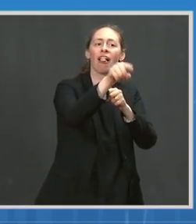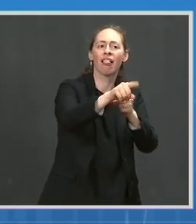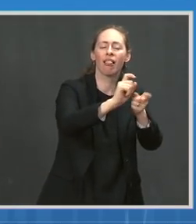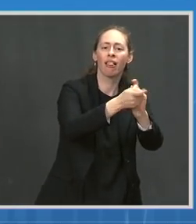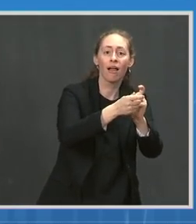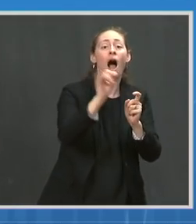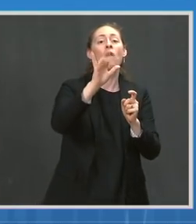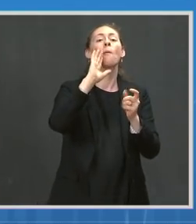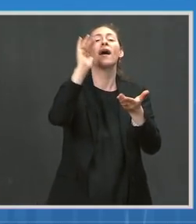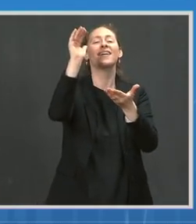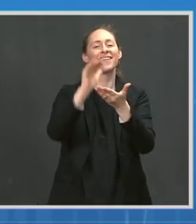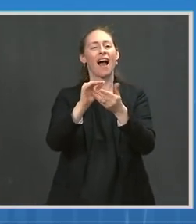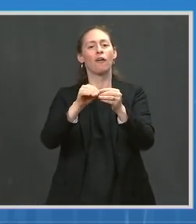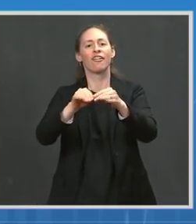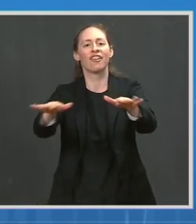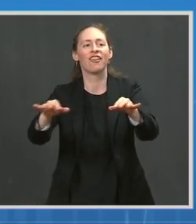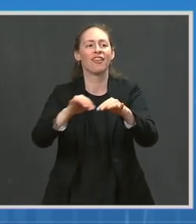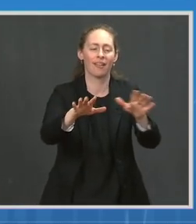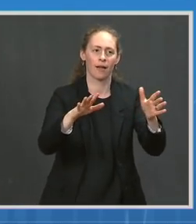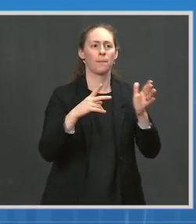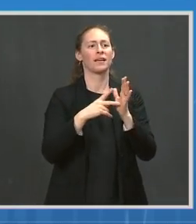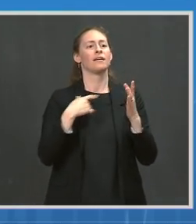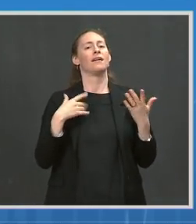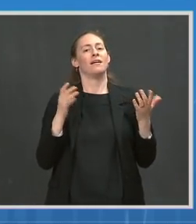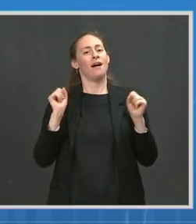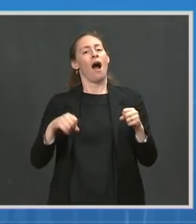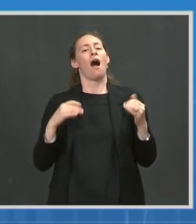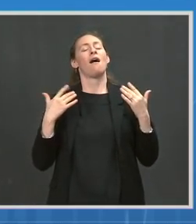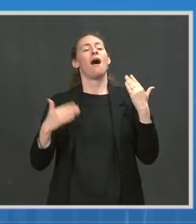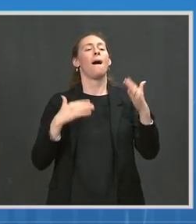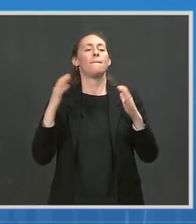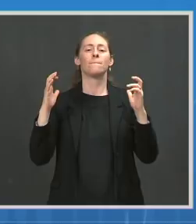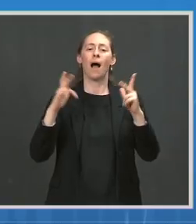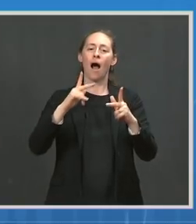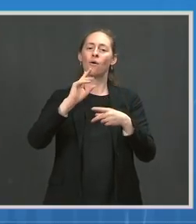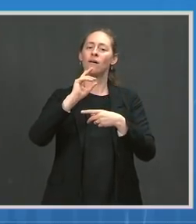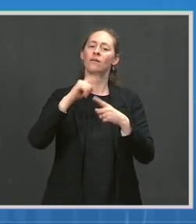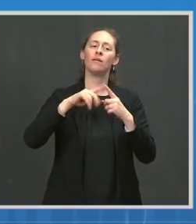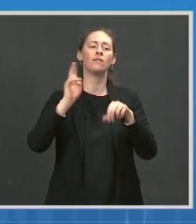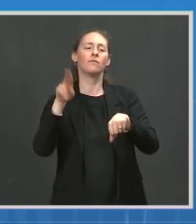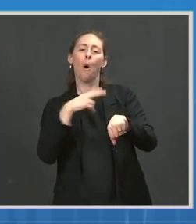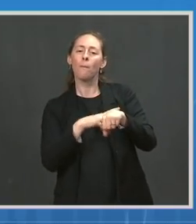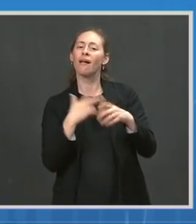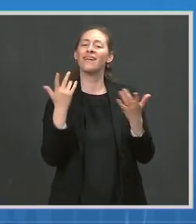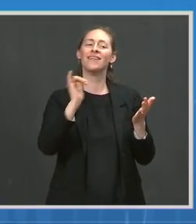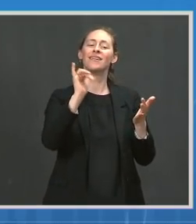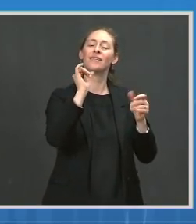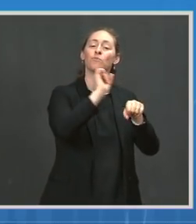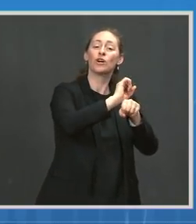and the quicker we can get back to doing the things we love. By working together, taking precautions,